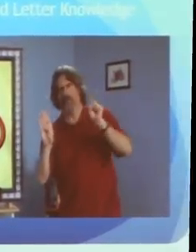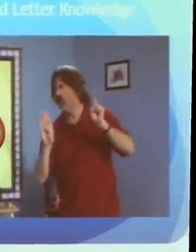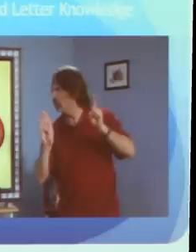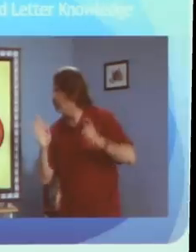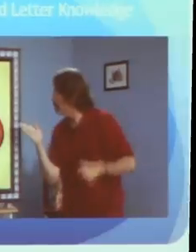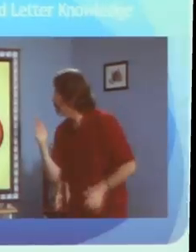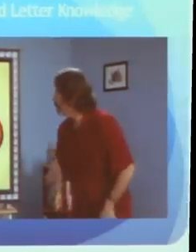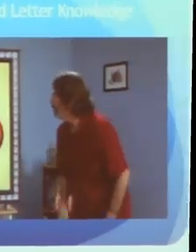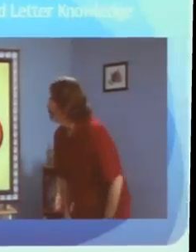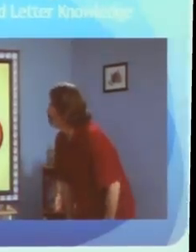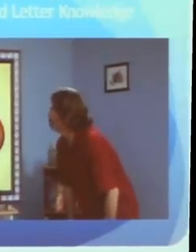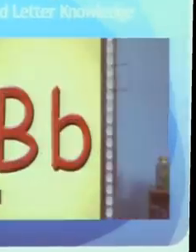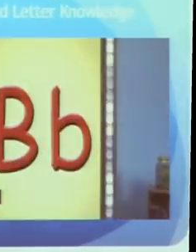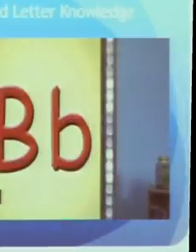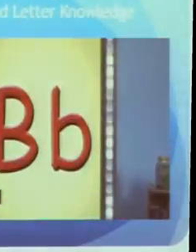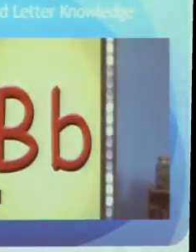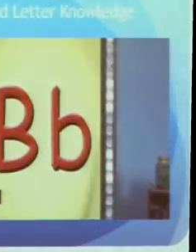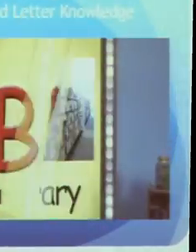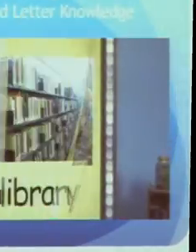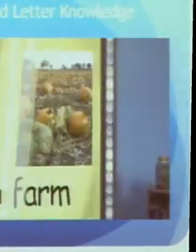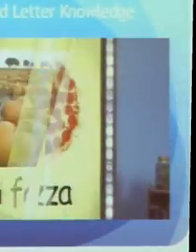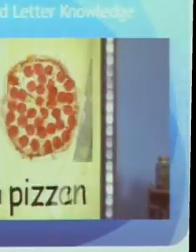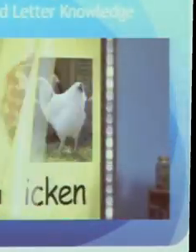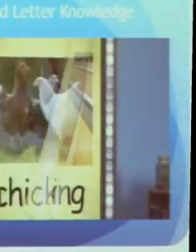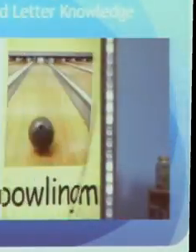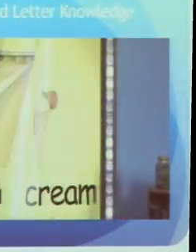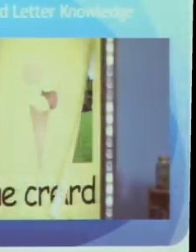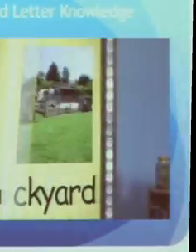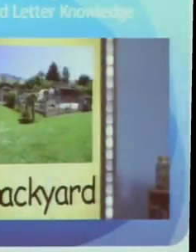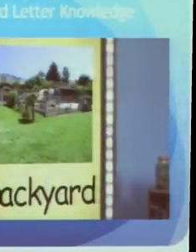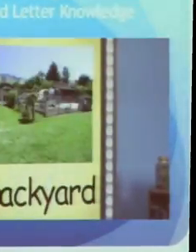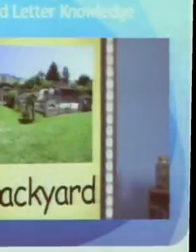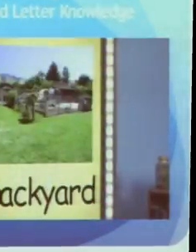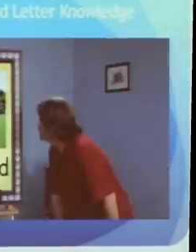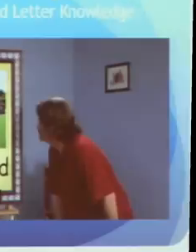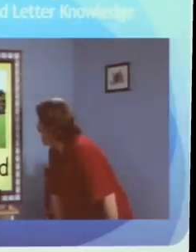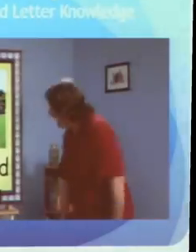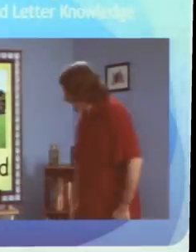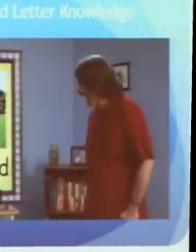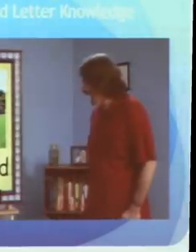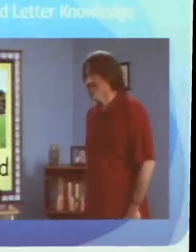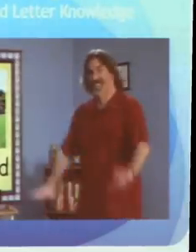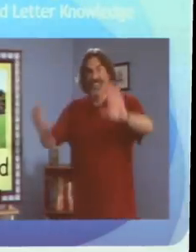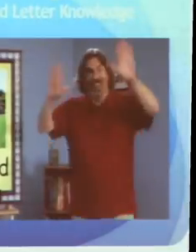What places have a "B"? Where do we go that starts with "B"?